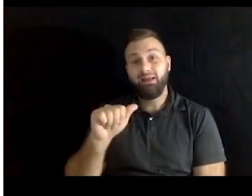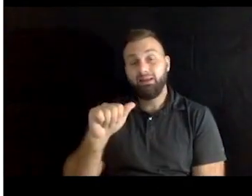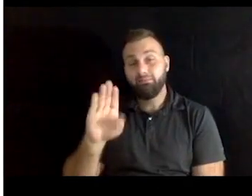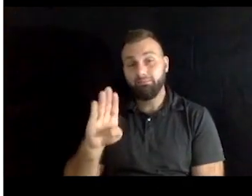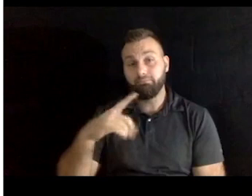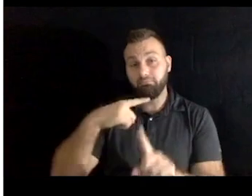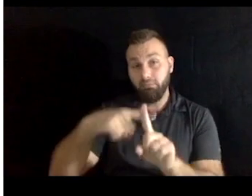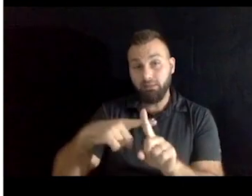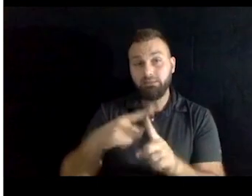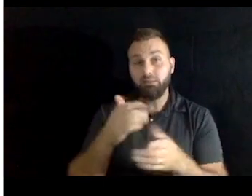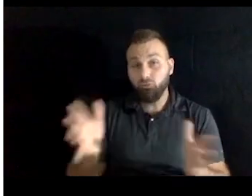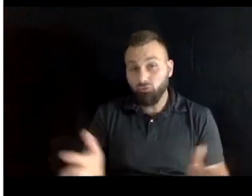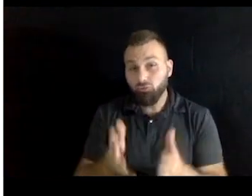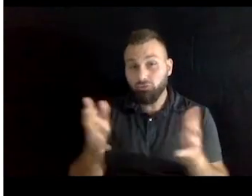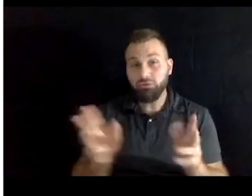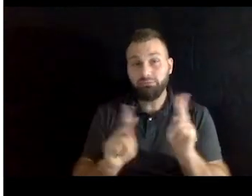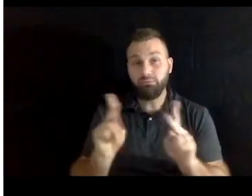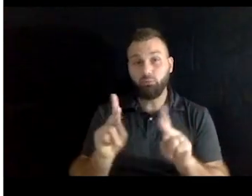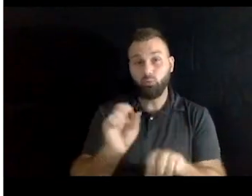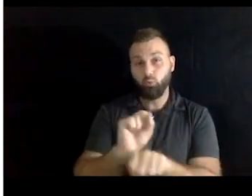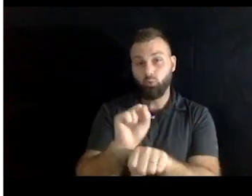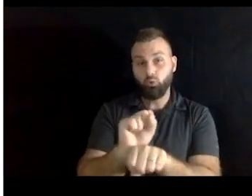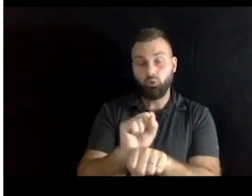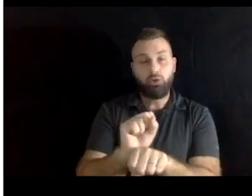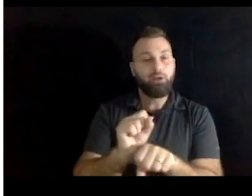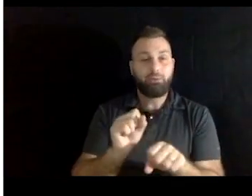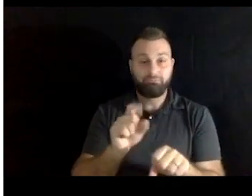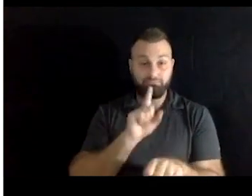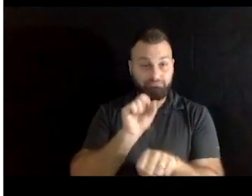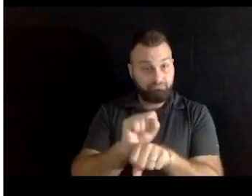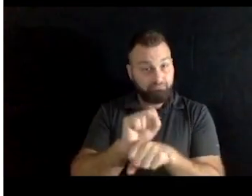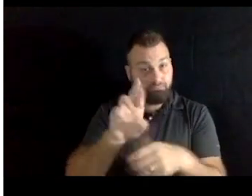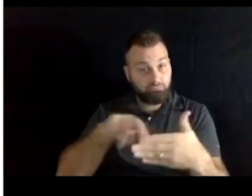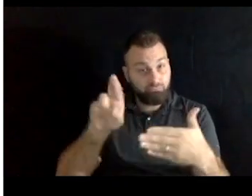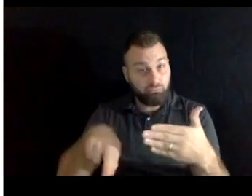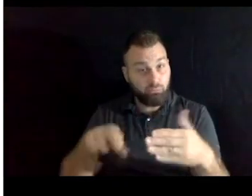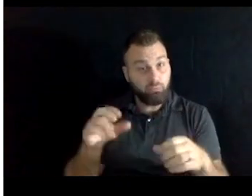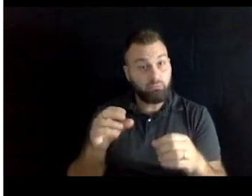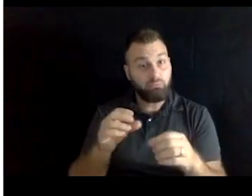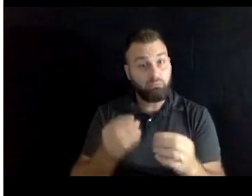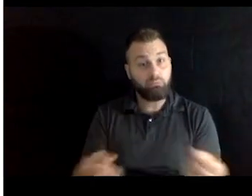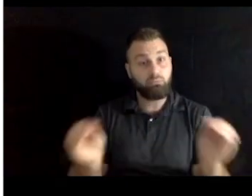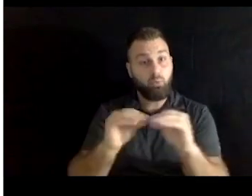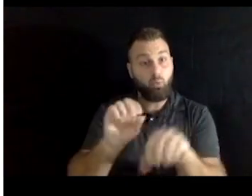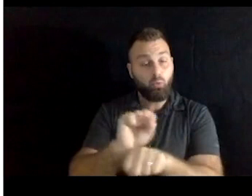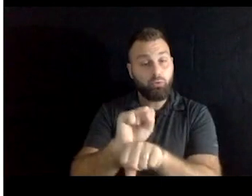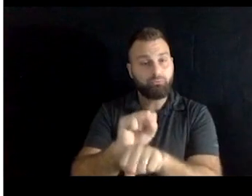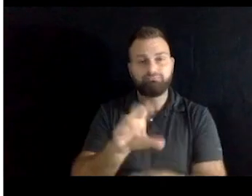but the people didn't end up working more, OK. And really, we what we want to see as we want